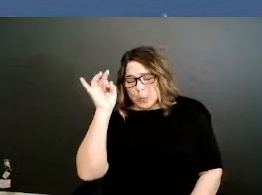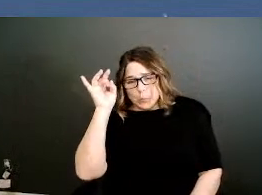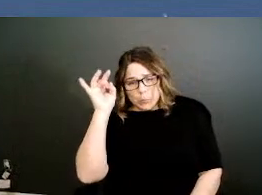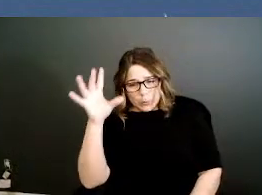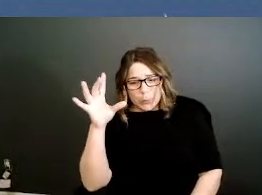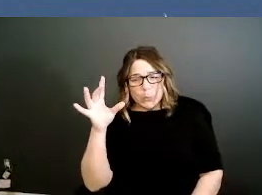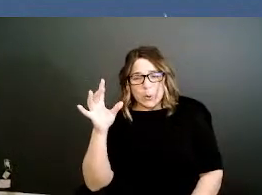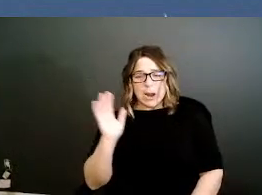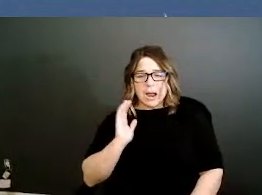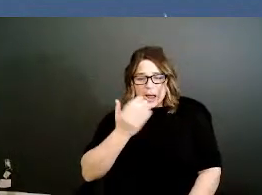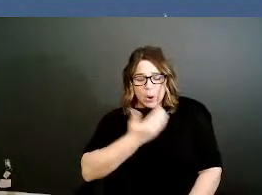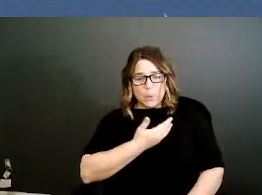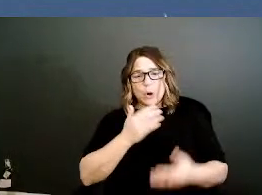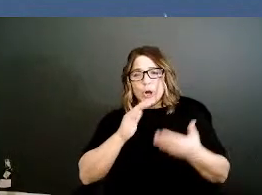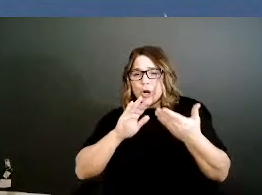IT'S APPARENT THAT OUR ENTIRE COMMUNITY DESERVES THE